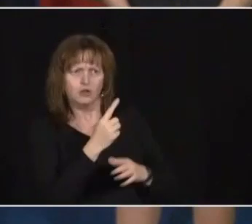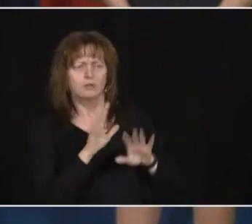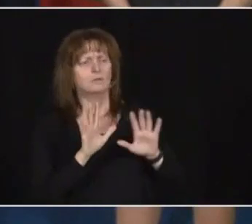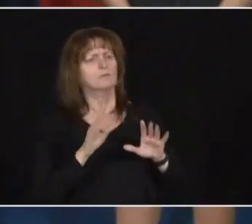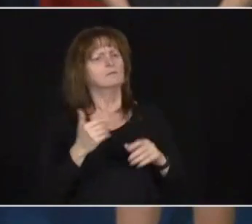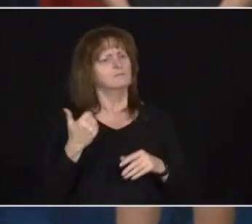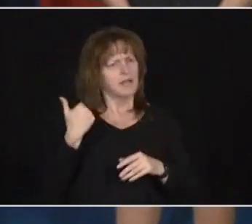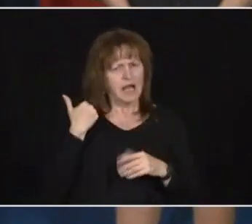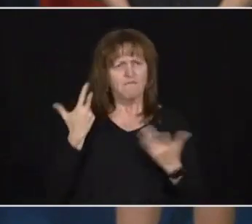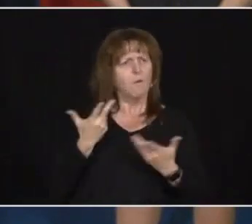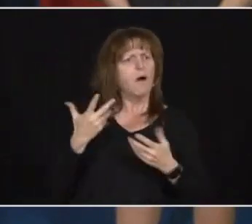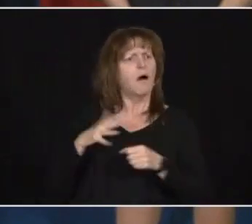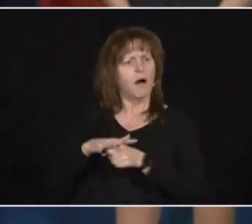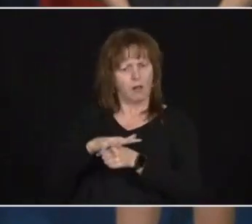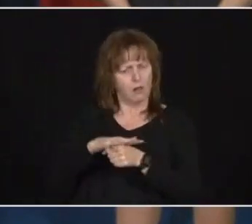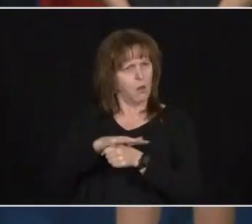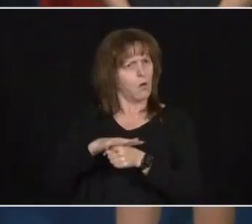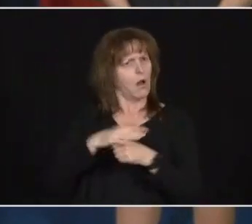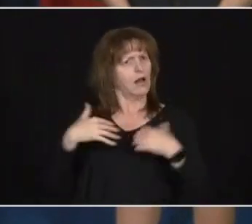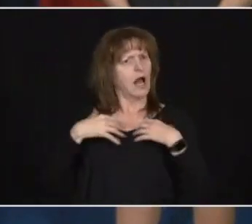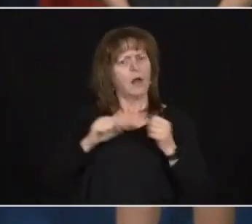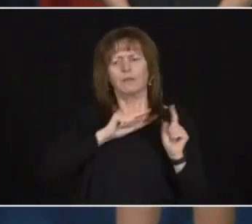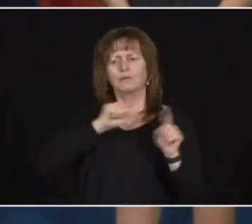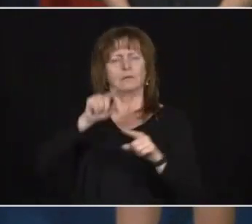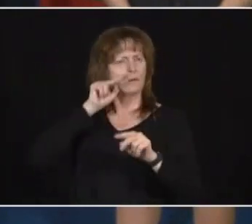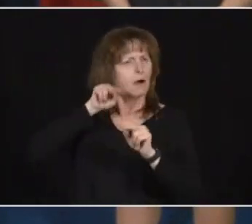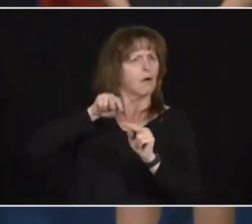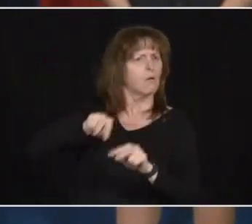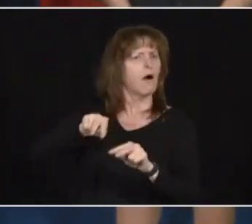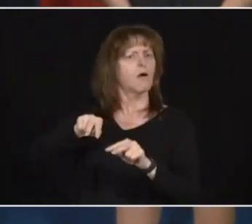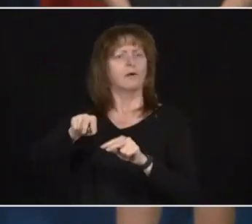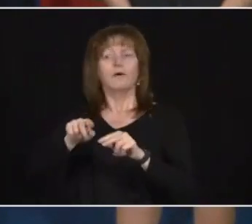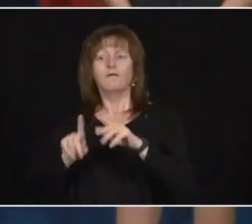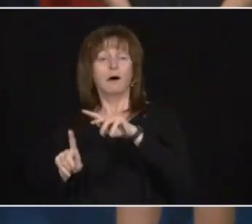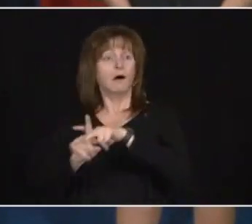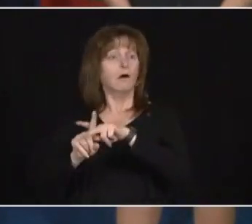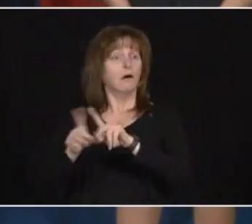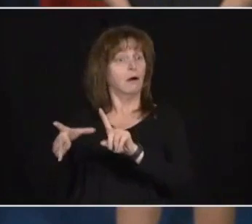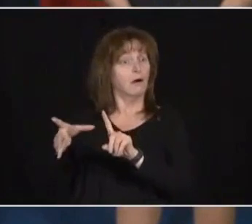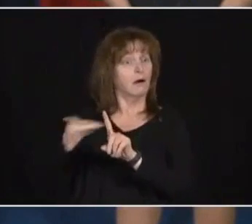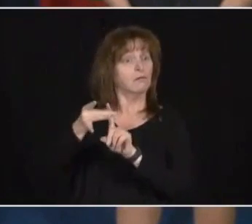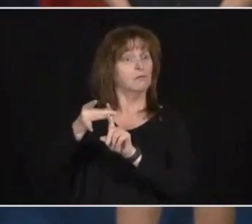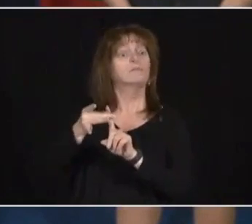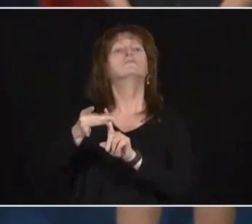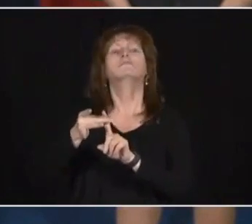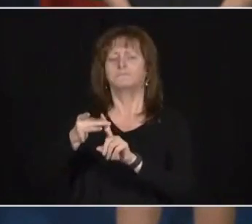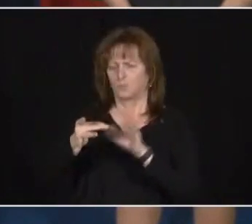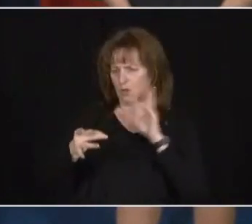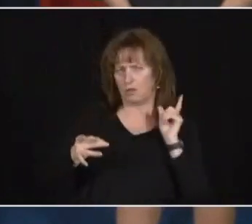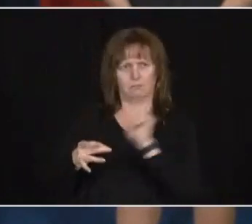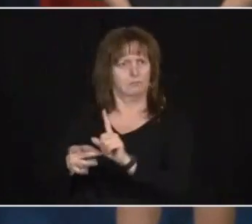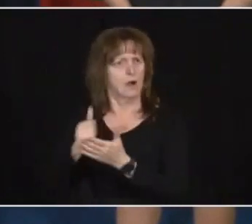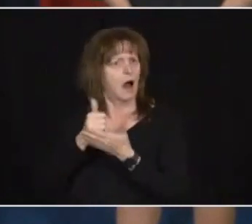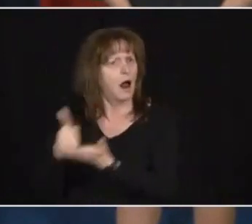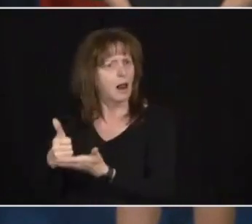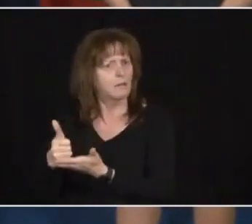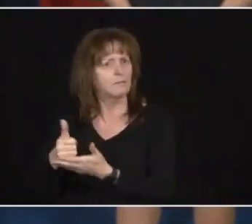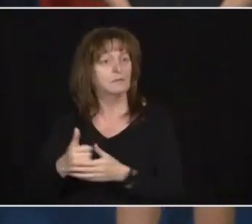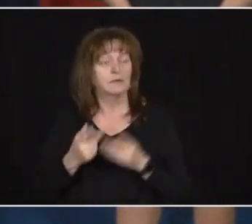authority should an outbreak occur and visitors are not permitted to enter the centre. Everyone is screened upon arrival and anyone who